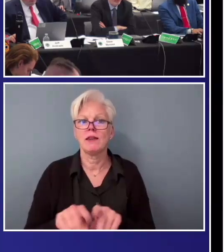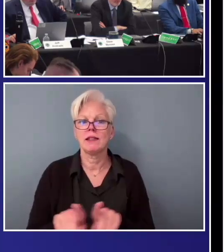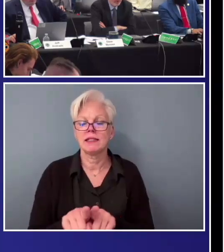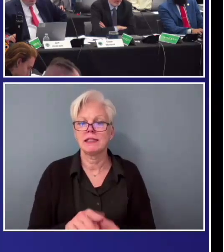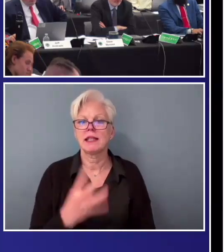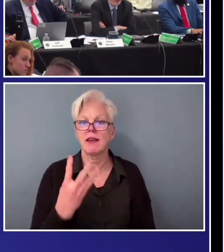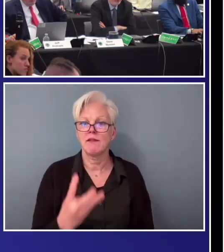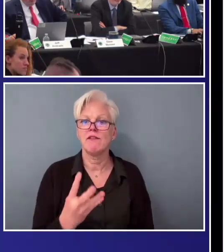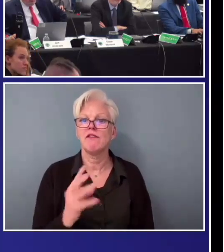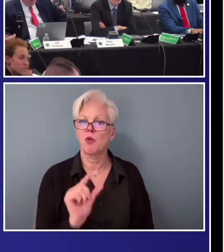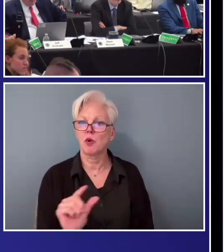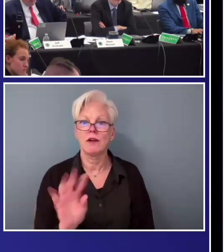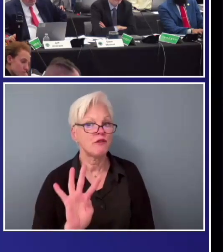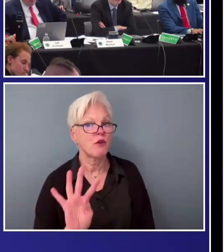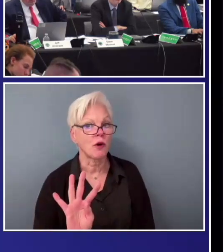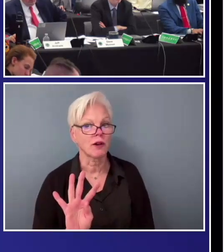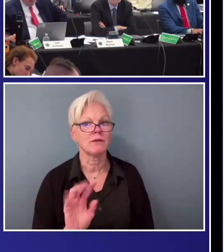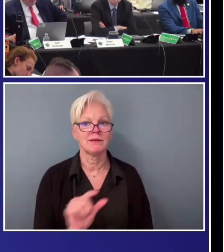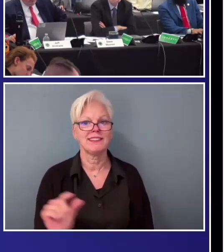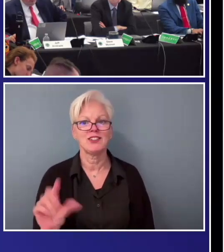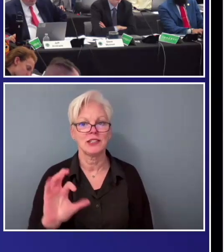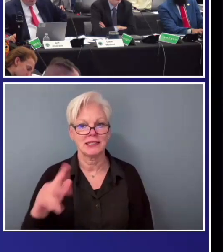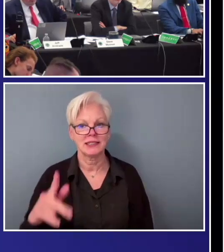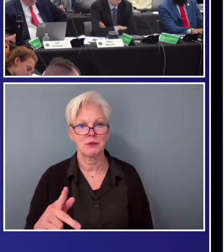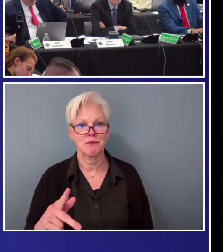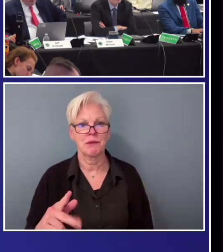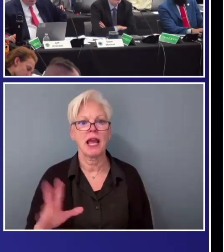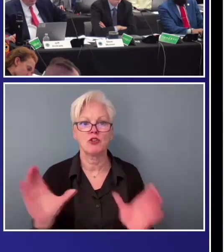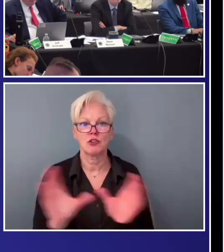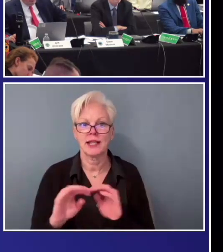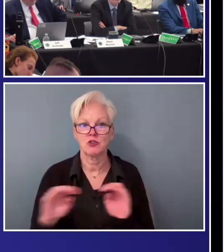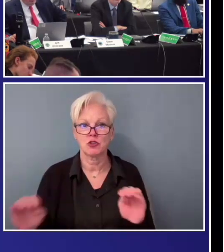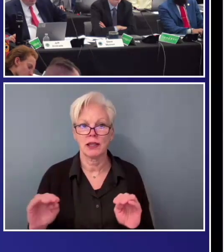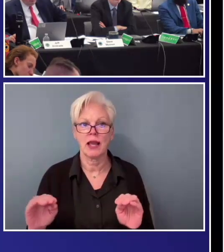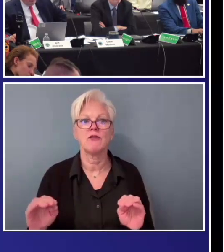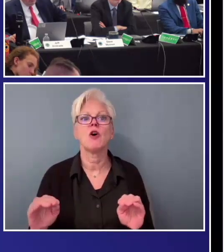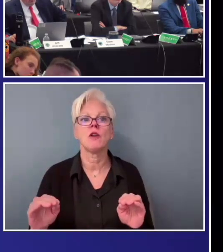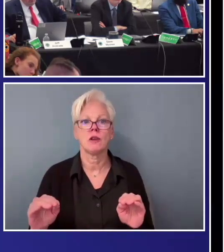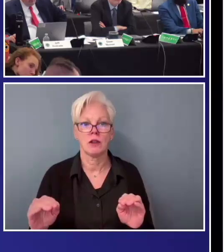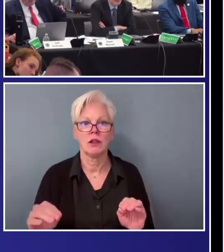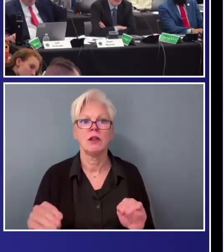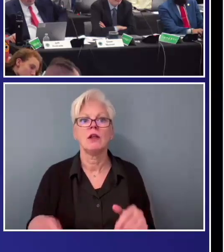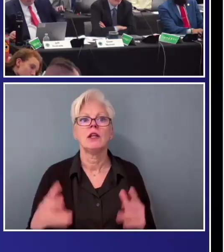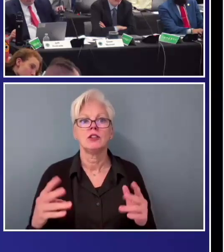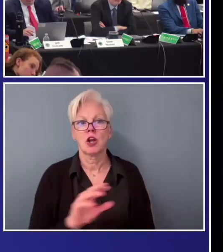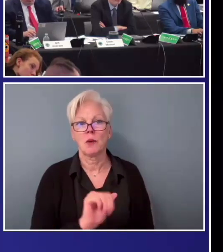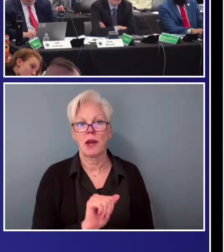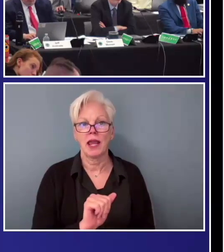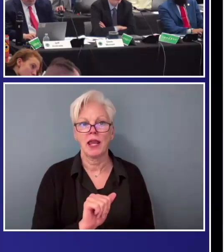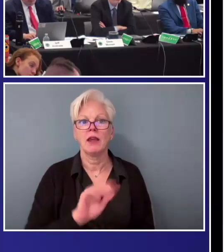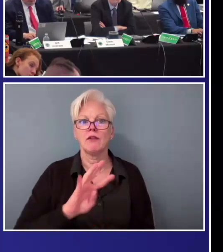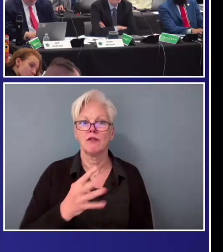four-digit CIP code and credential level. So again, moving down, we have A, the fourth award year.